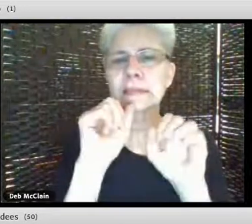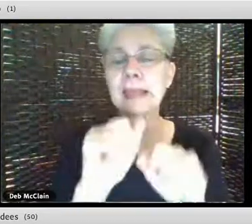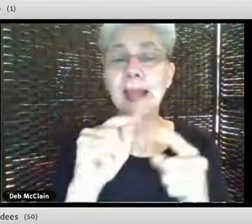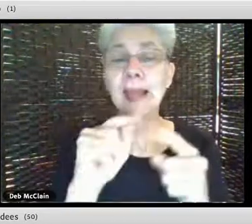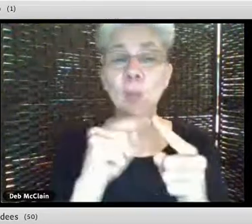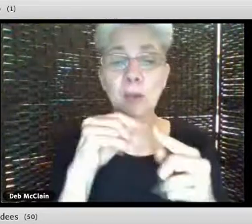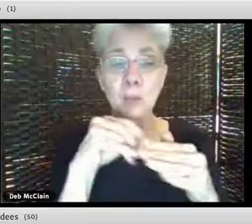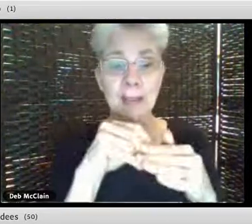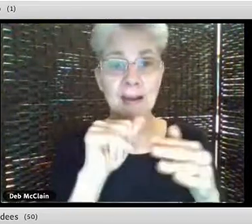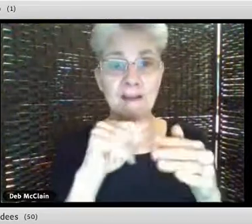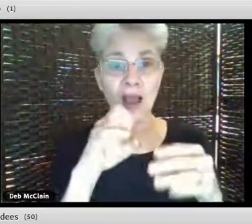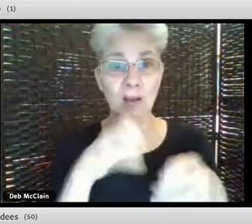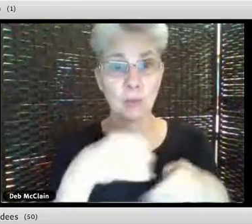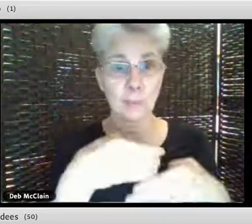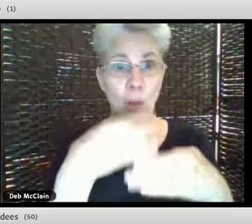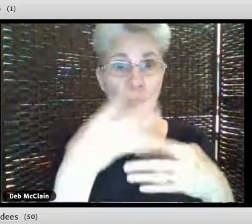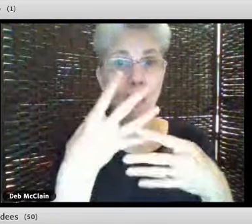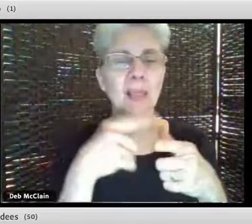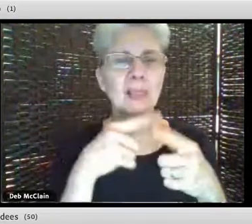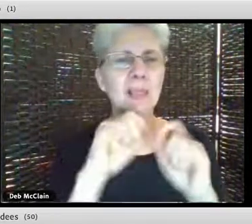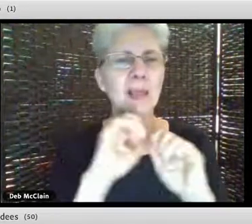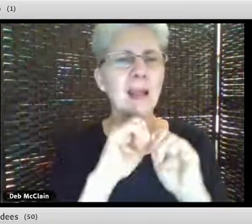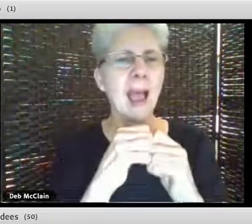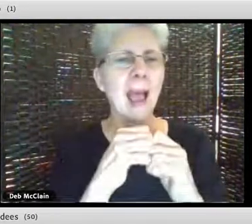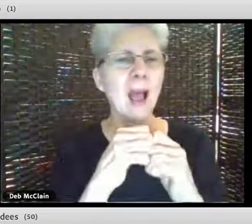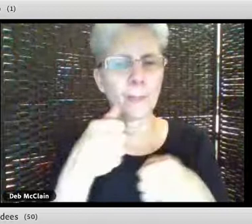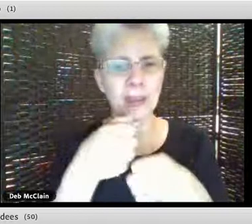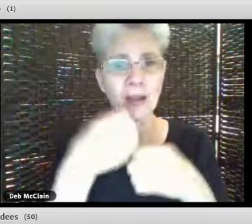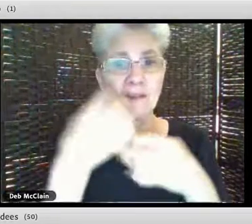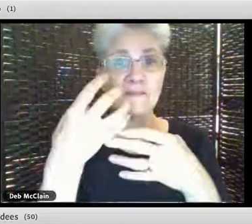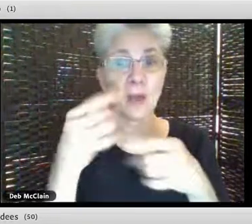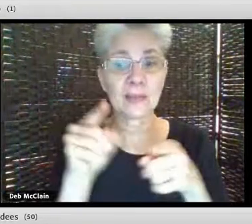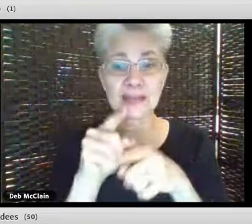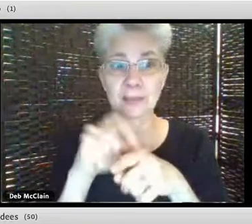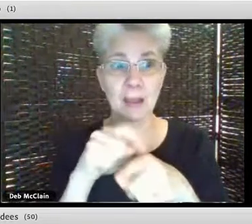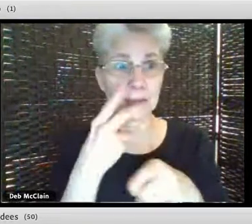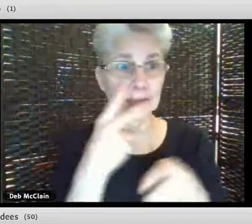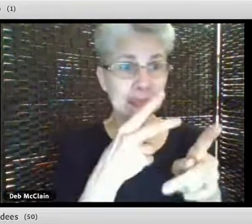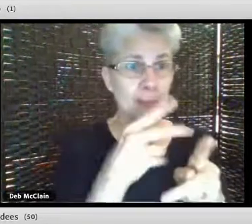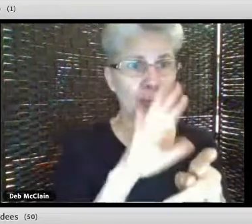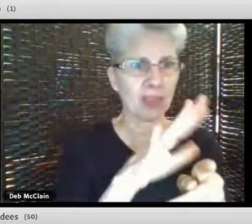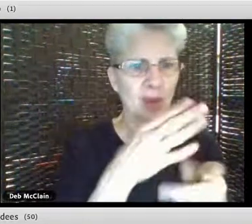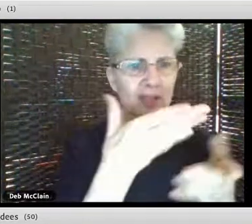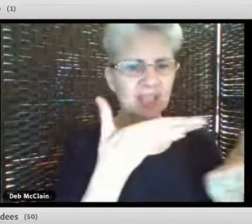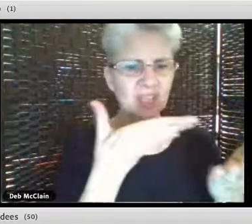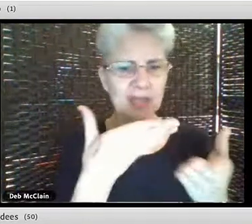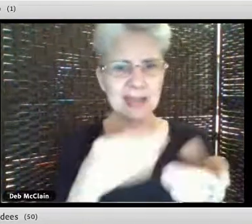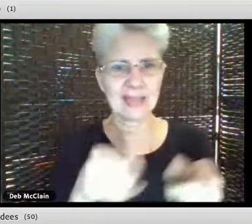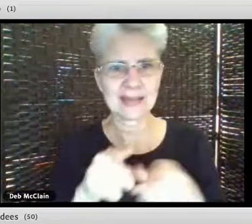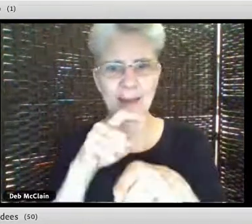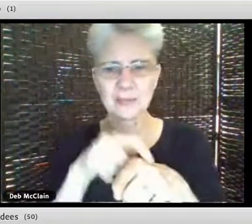and how easy it is to get started using them and how you can -- when you're in a file, how you can be in a file at the same time,